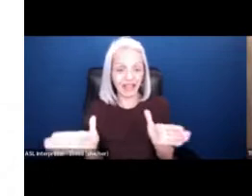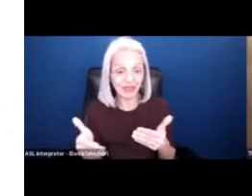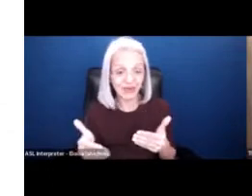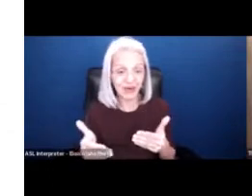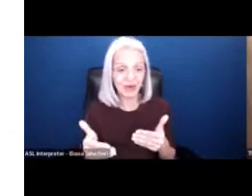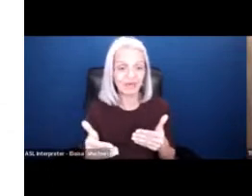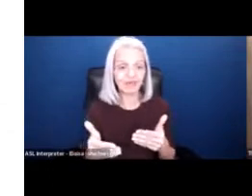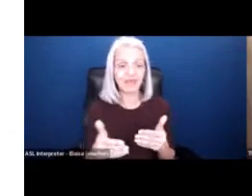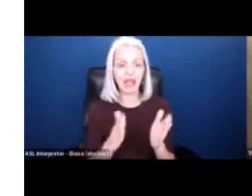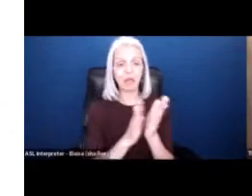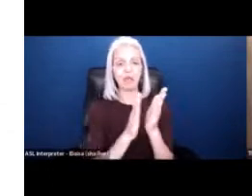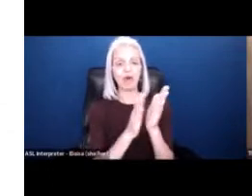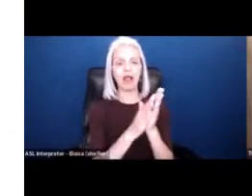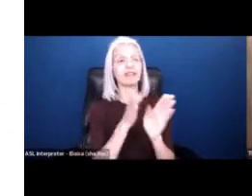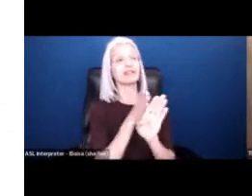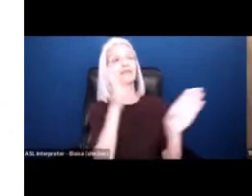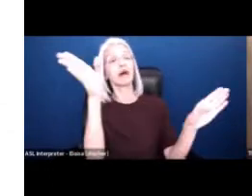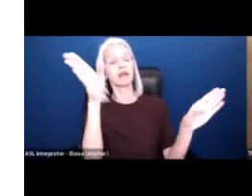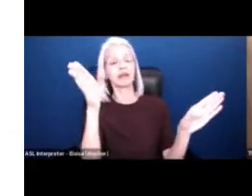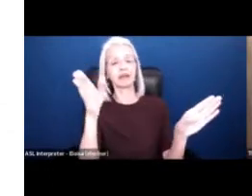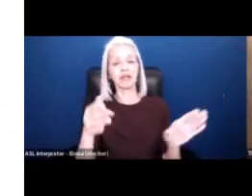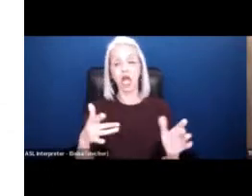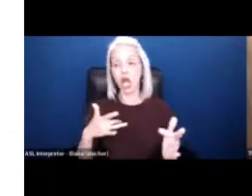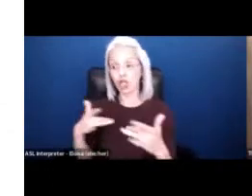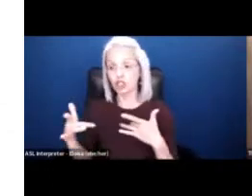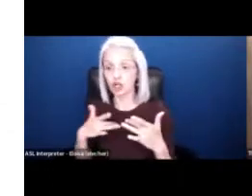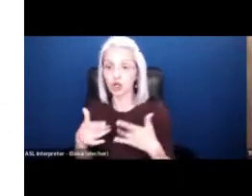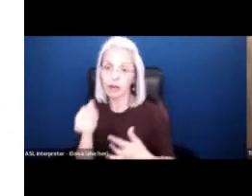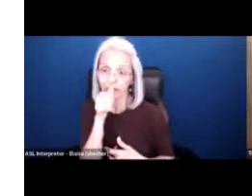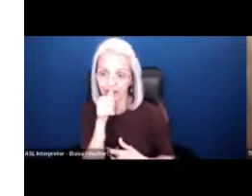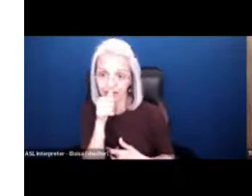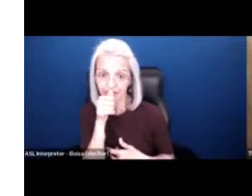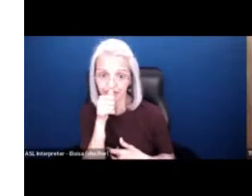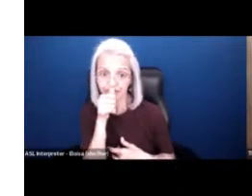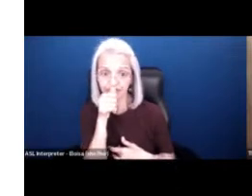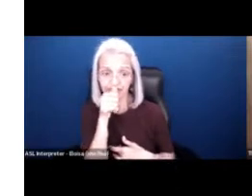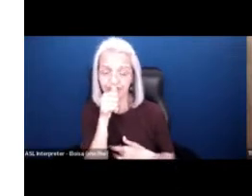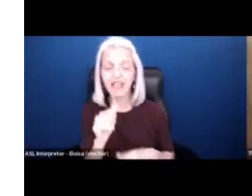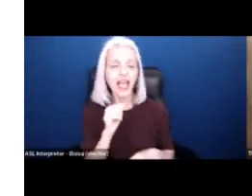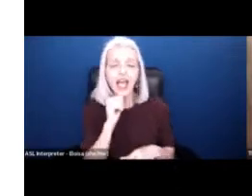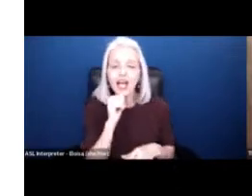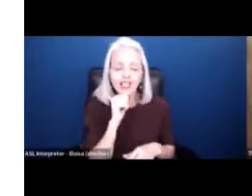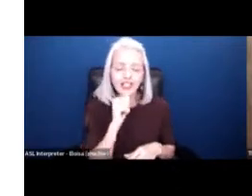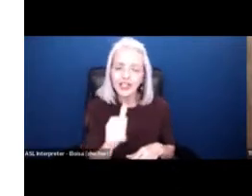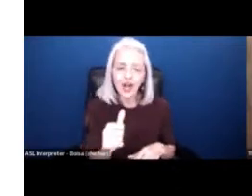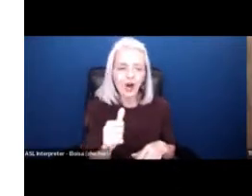publicly and expressed concerns privately, right? Don't and don't don't elevate yourself